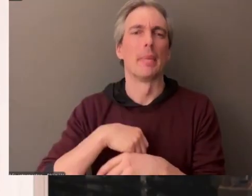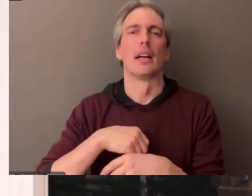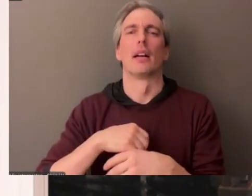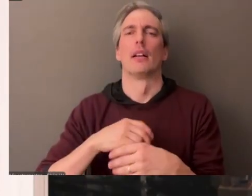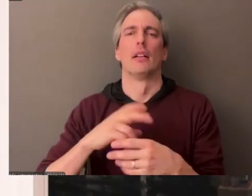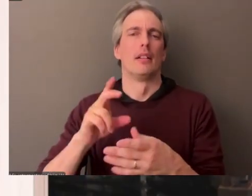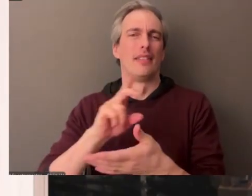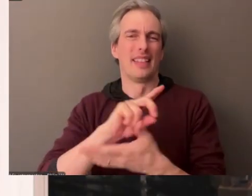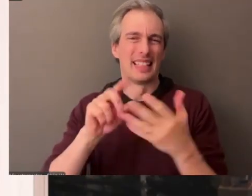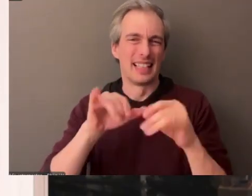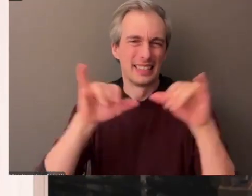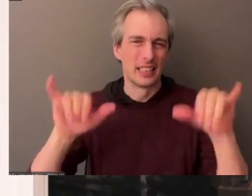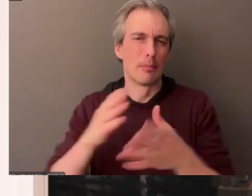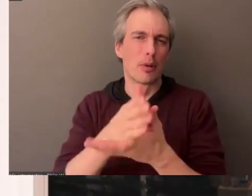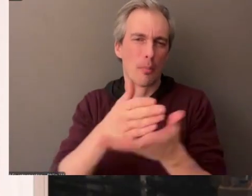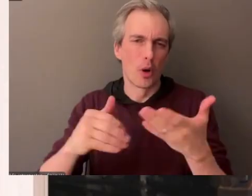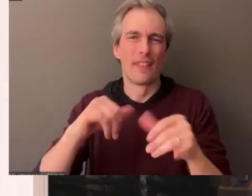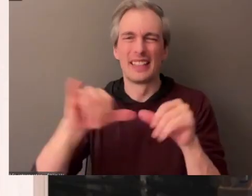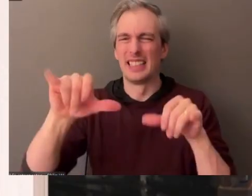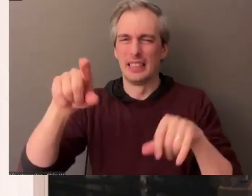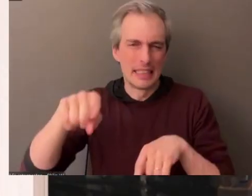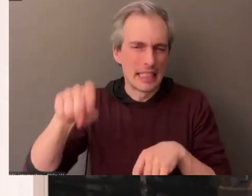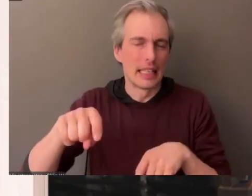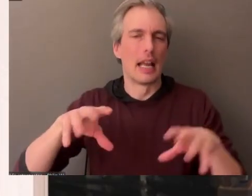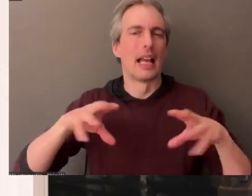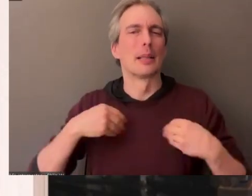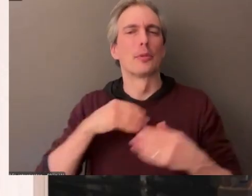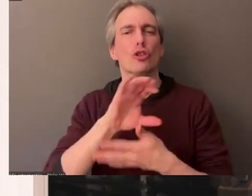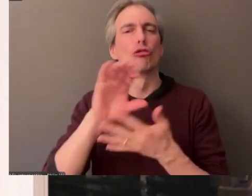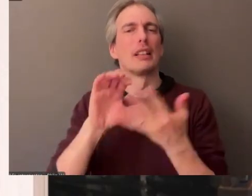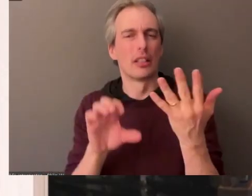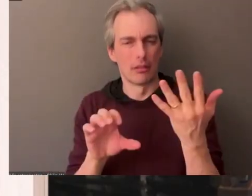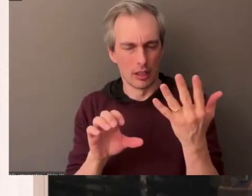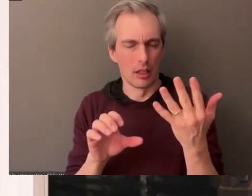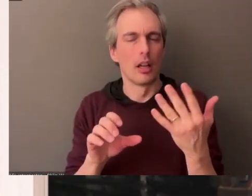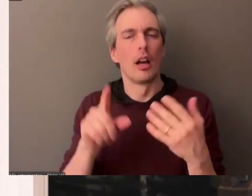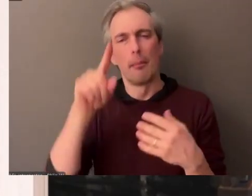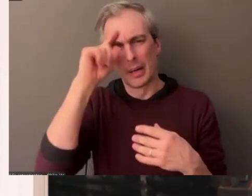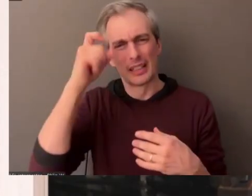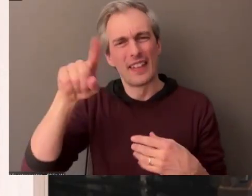Because they can configure those acceptance criteria in a way that is inaccessible.